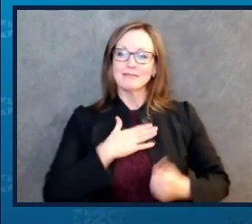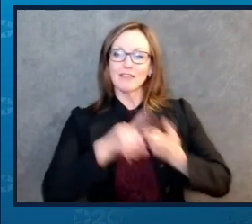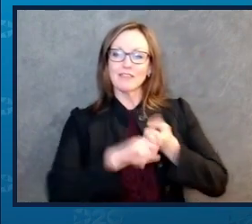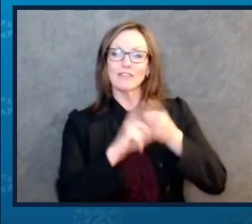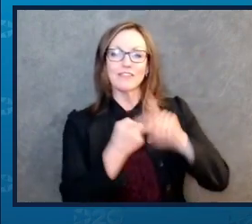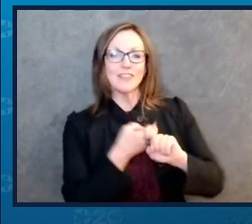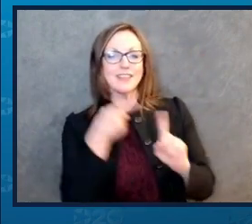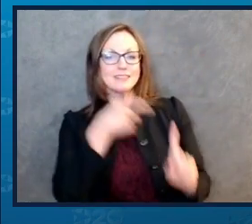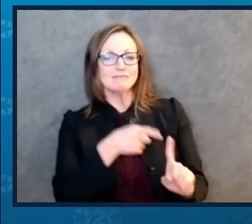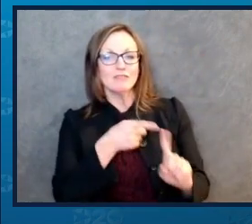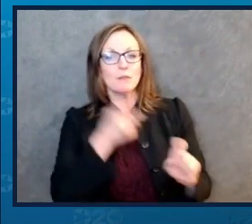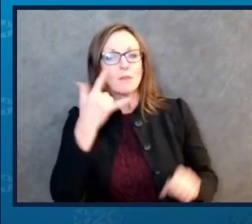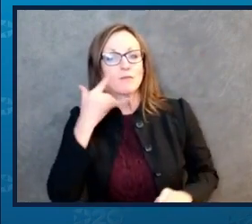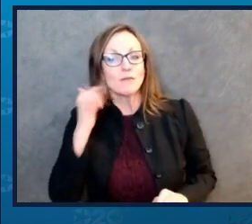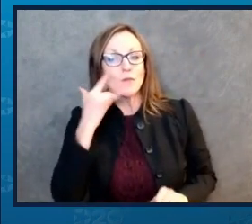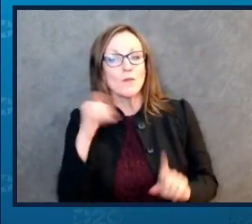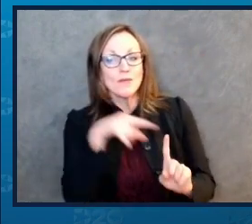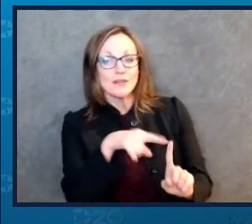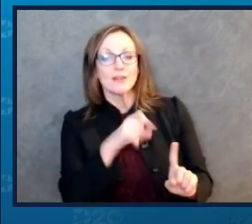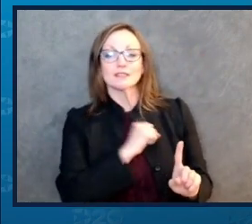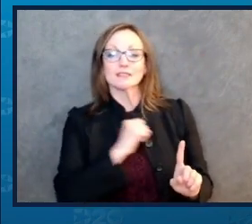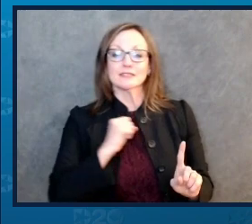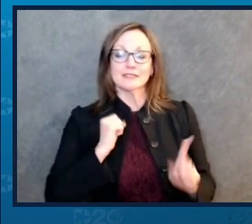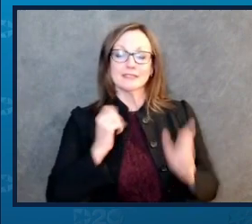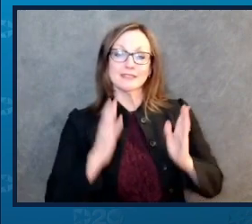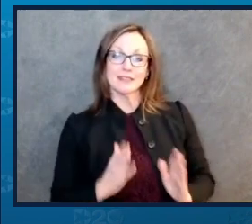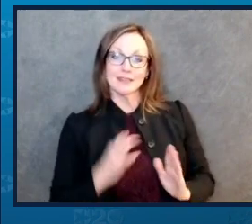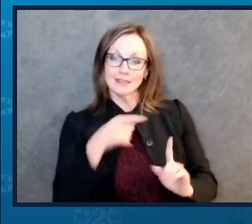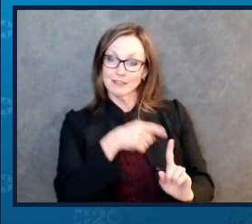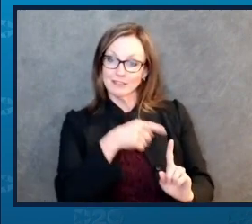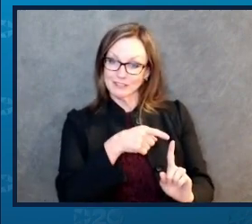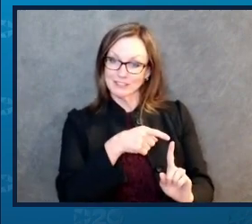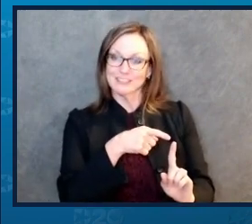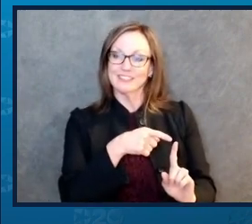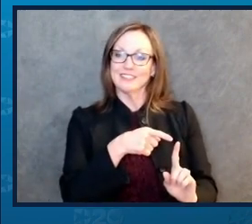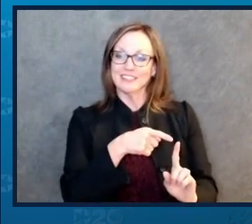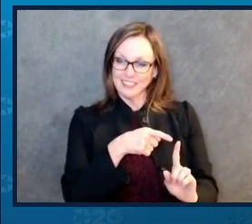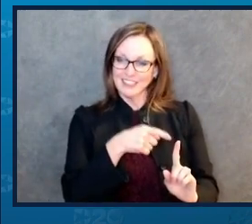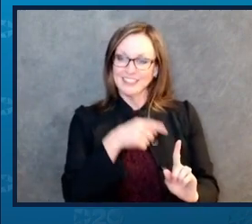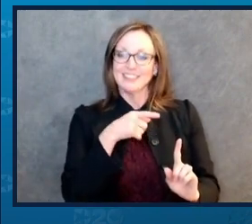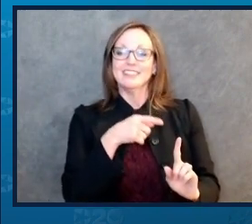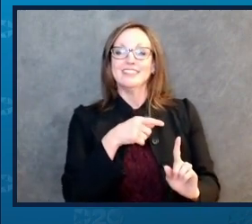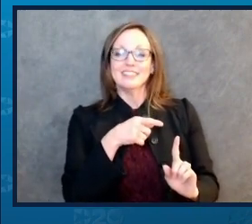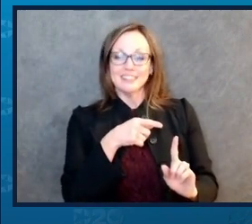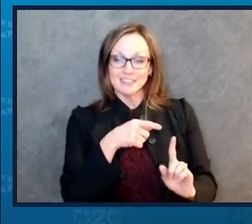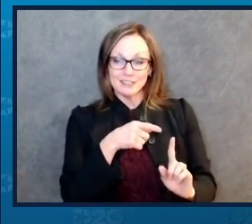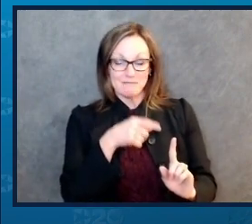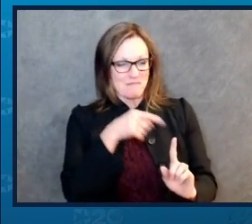TOOK ON THE BIG BANKS AND WON.